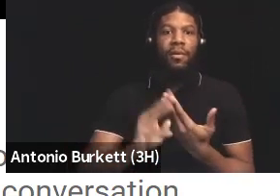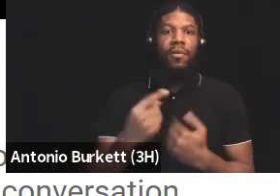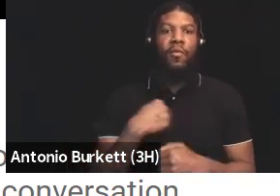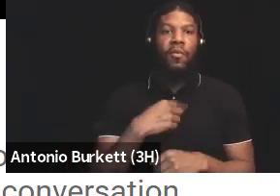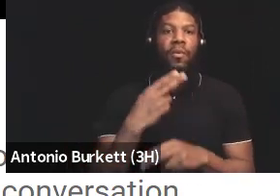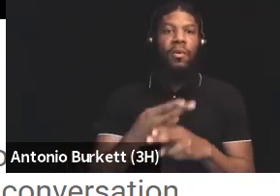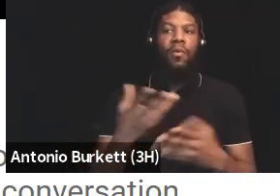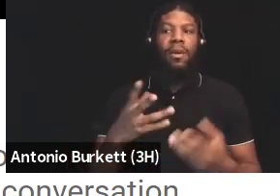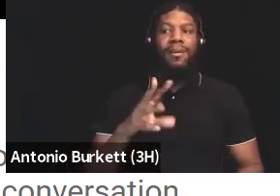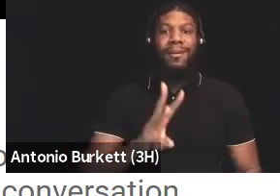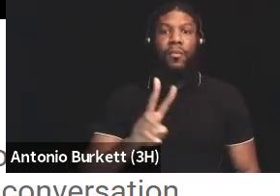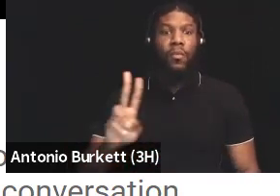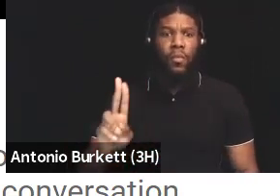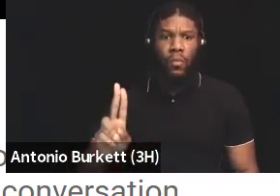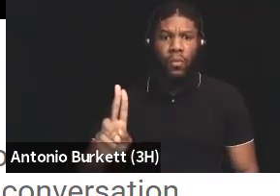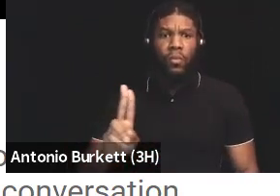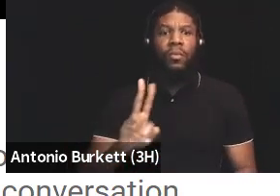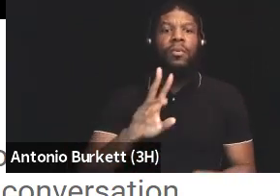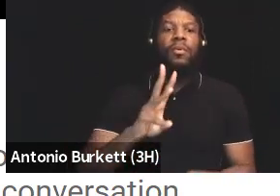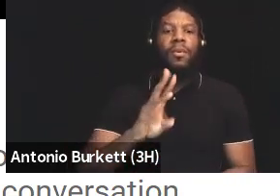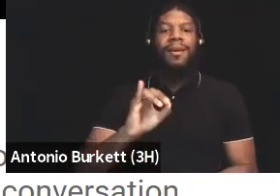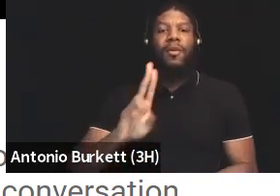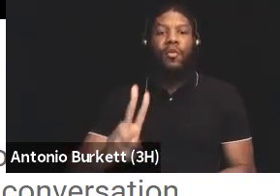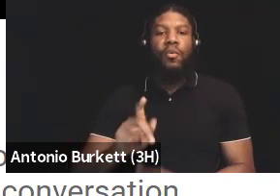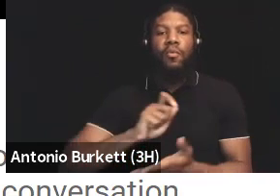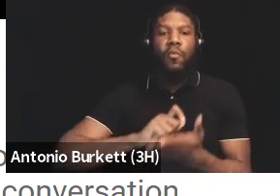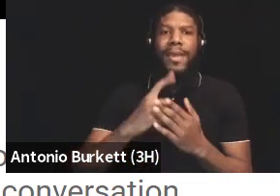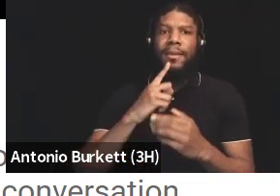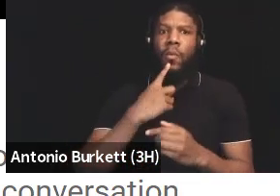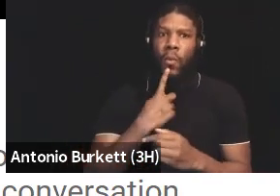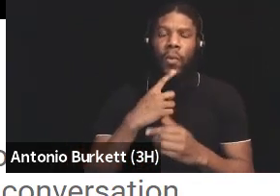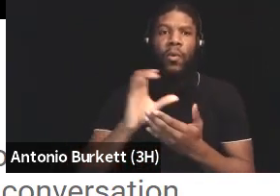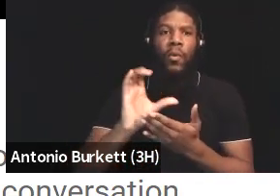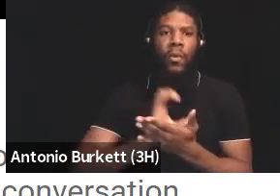for writing intensive course, but most a lot of faculty just didn't know what the "W" stood for.